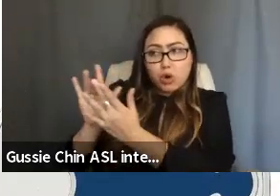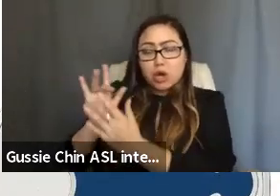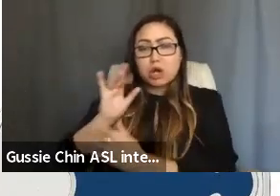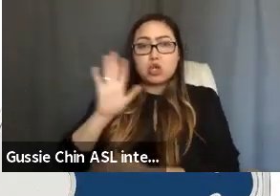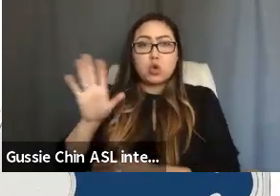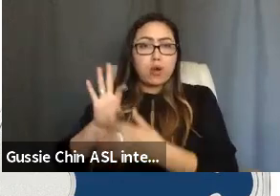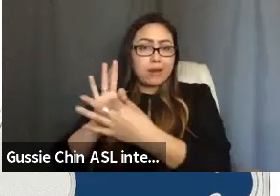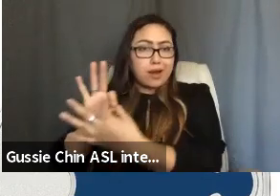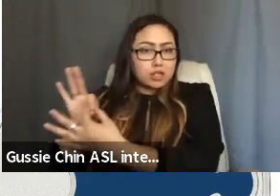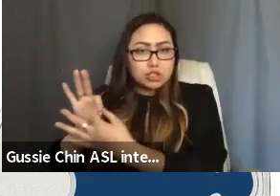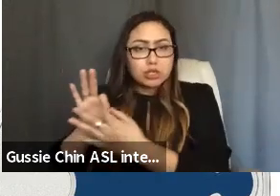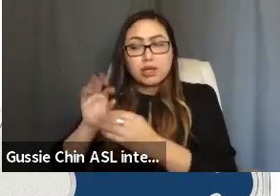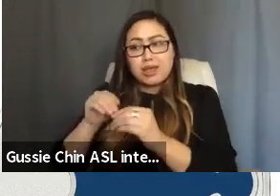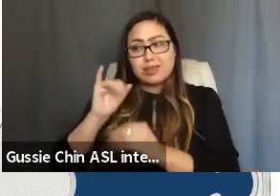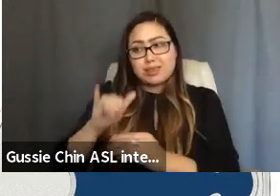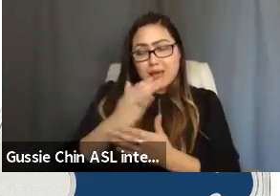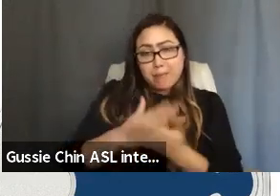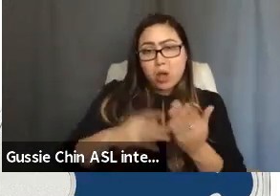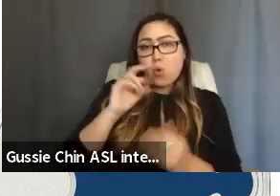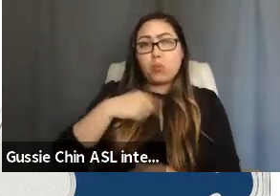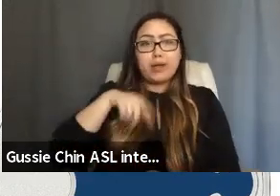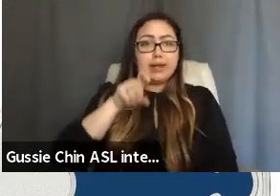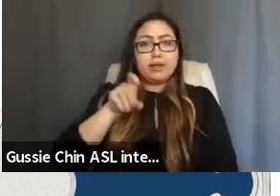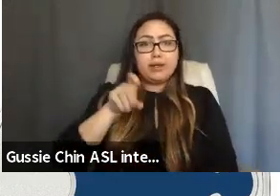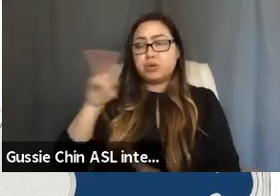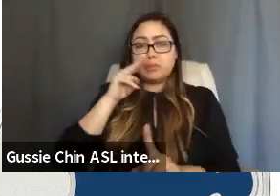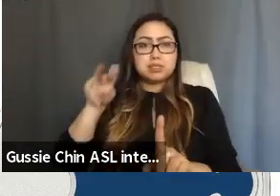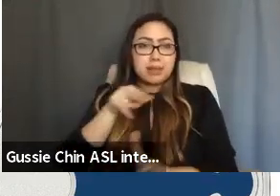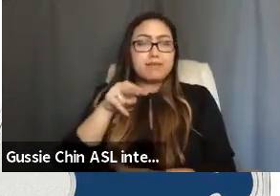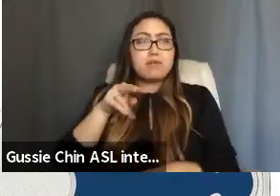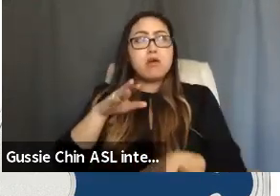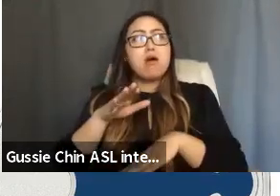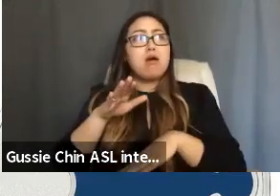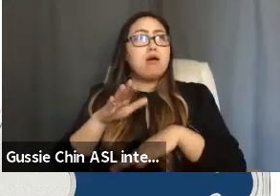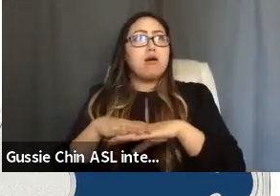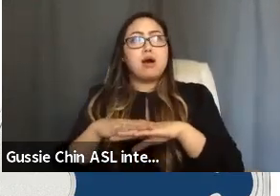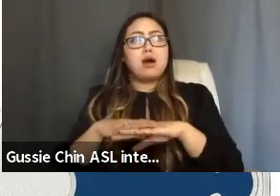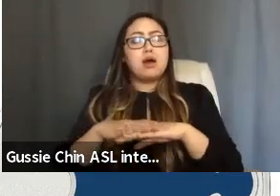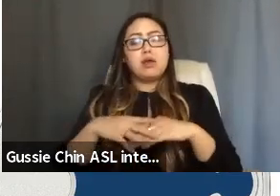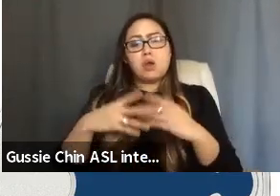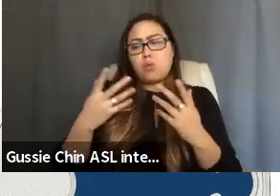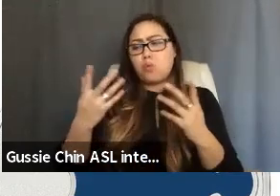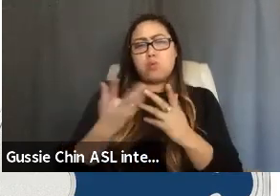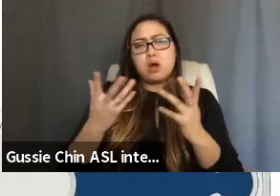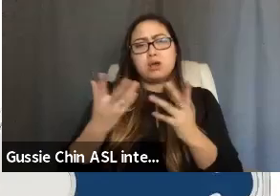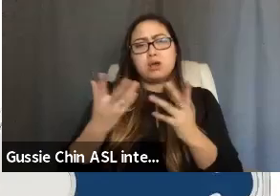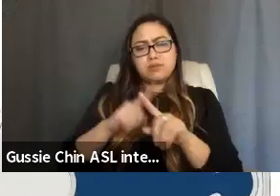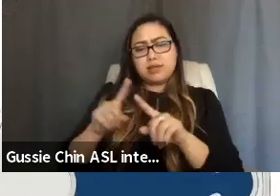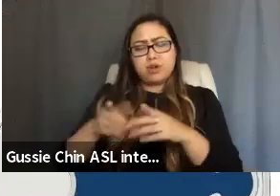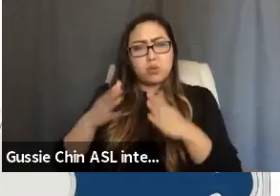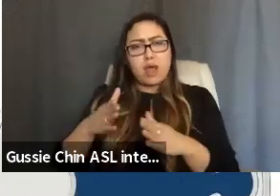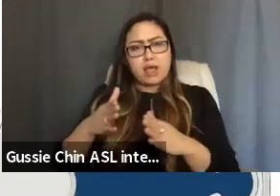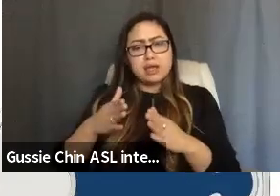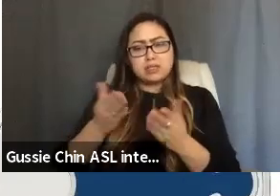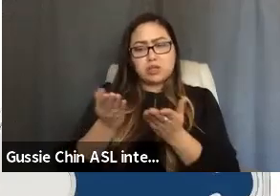this piece, or we need your perspective on how what are the ways that resources are delivered to